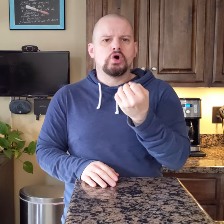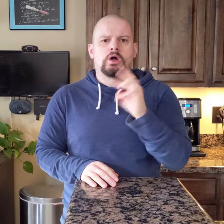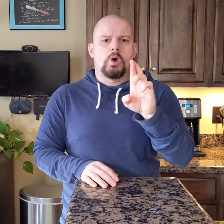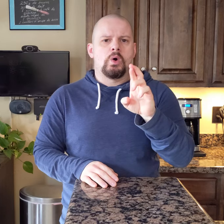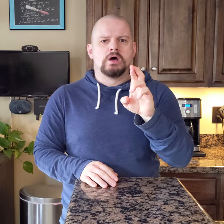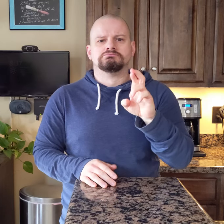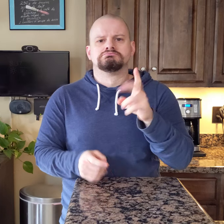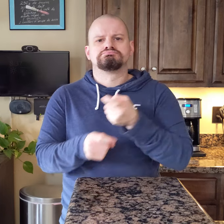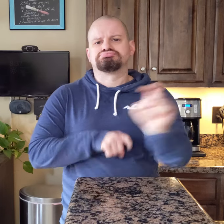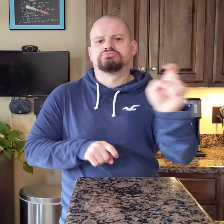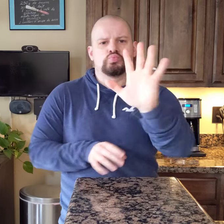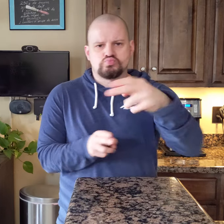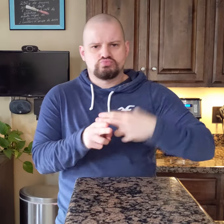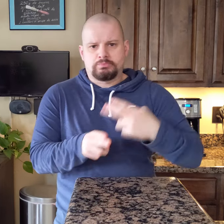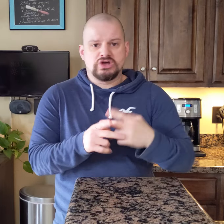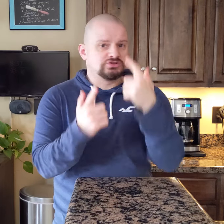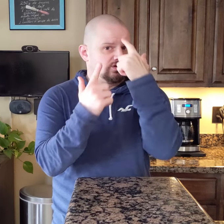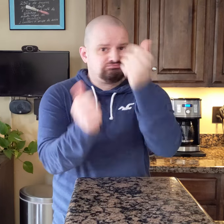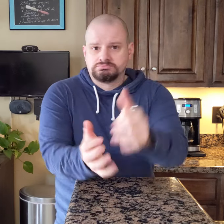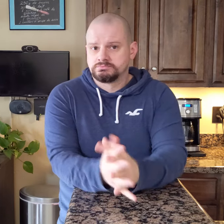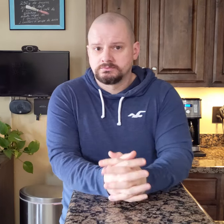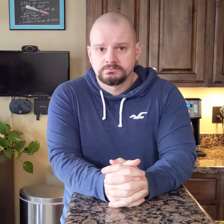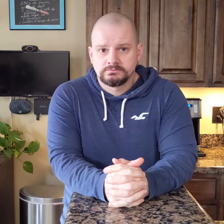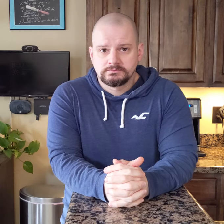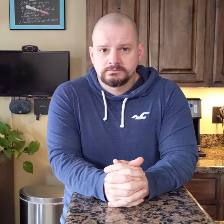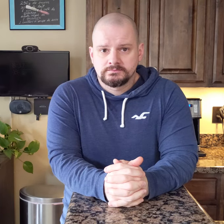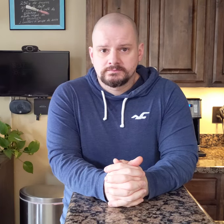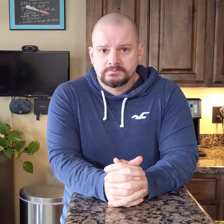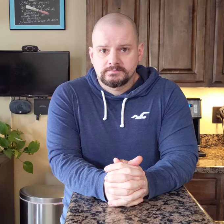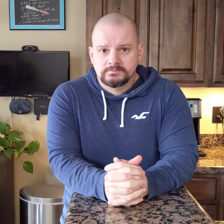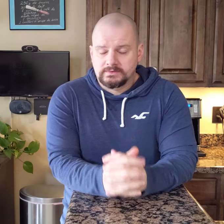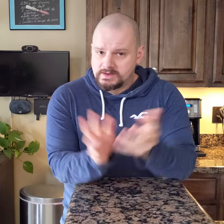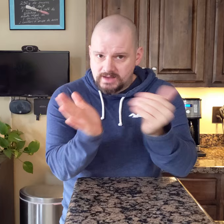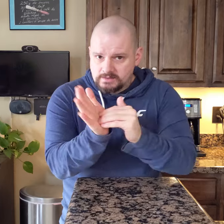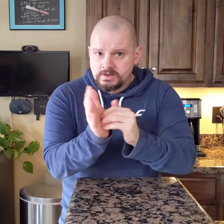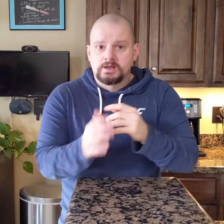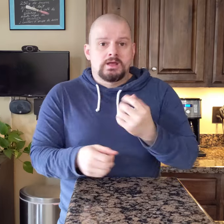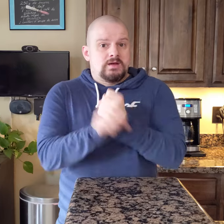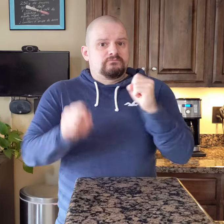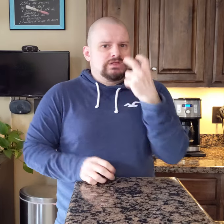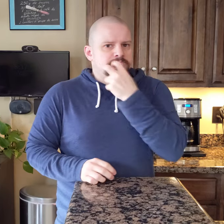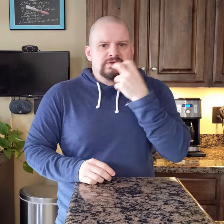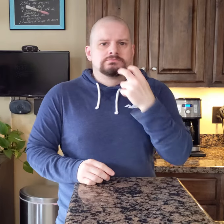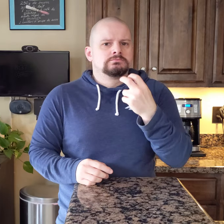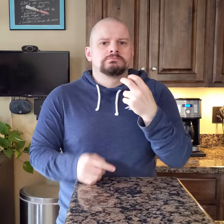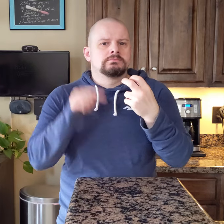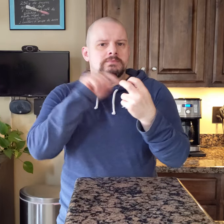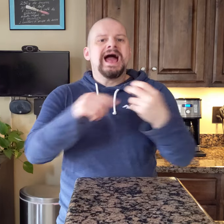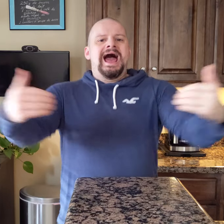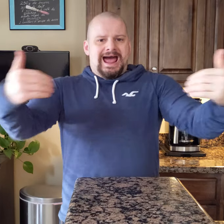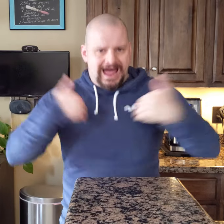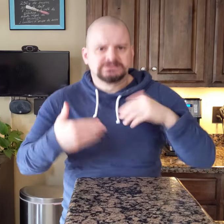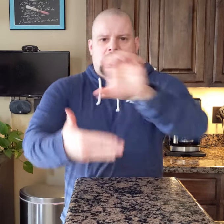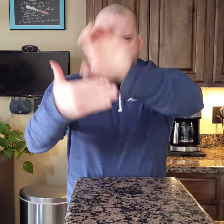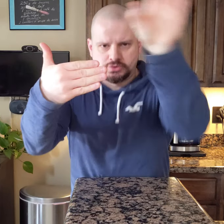or you can tarnish your reputation, that's your decision. Again, Freedom of Speech has consequences.